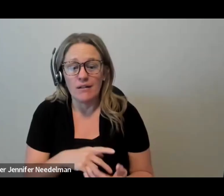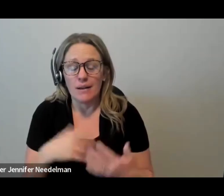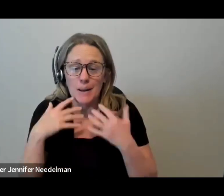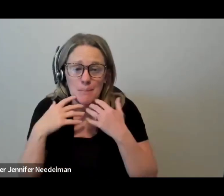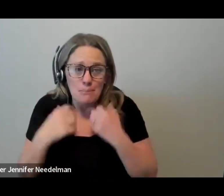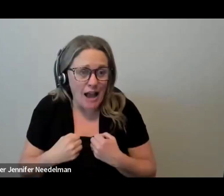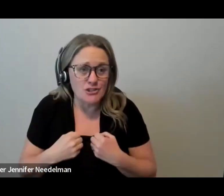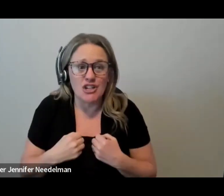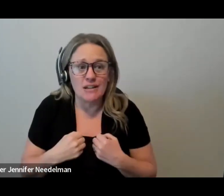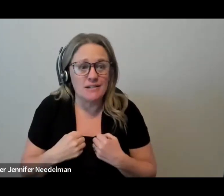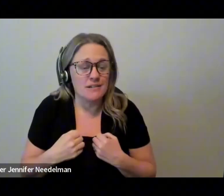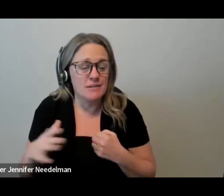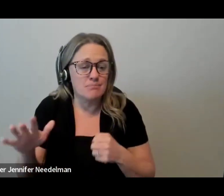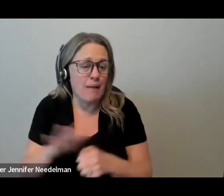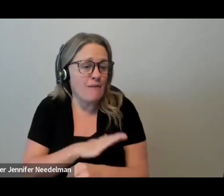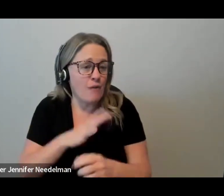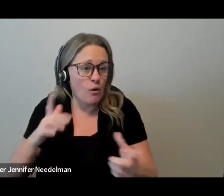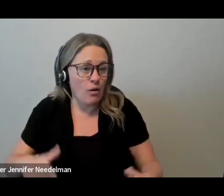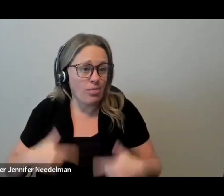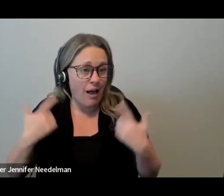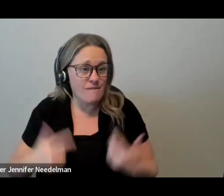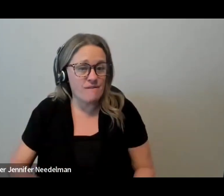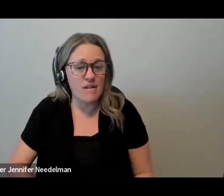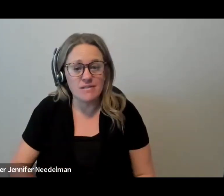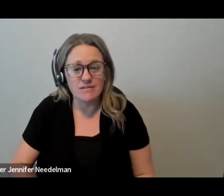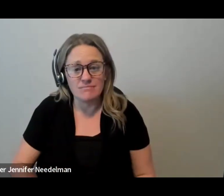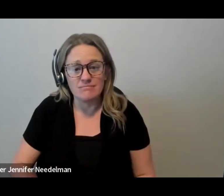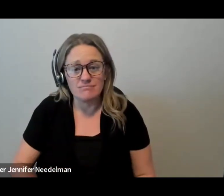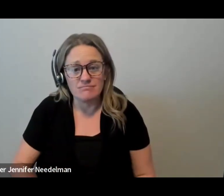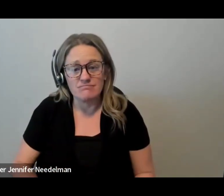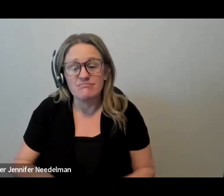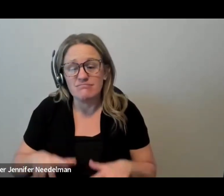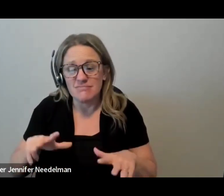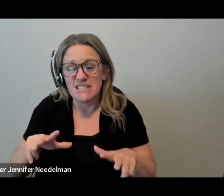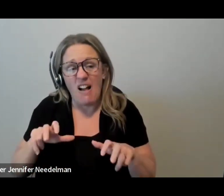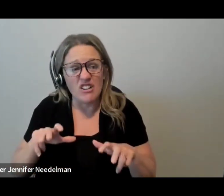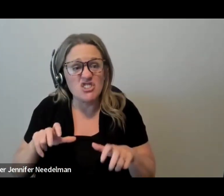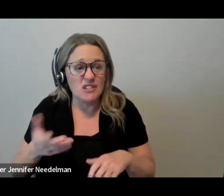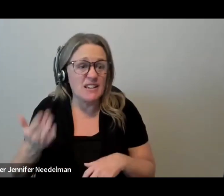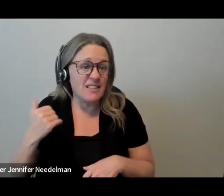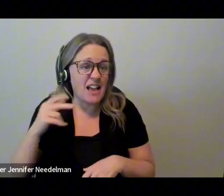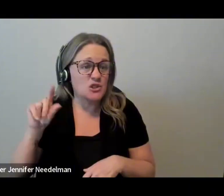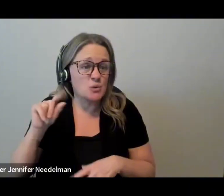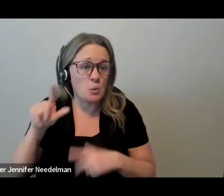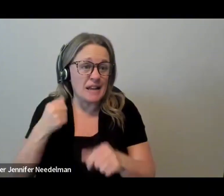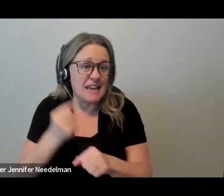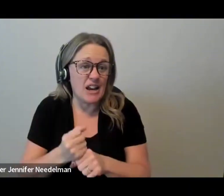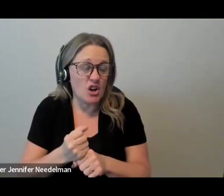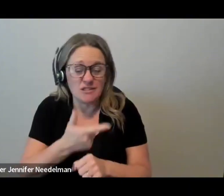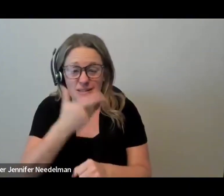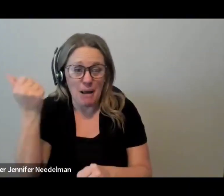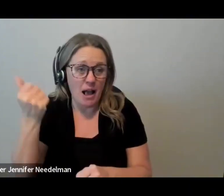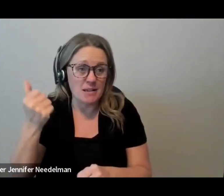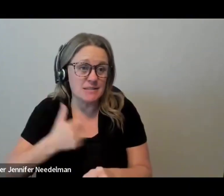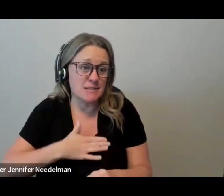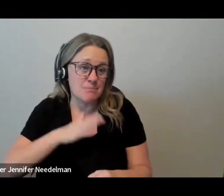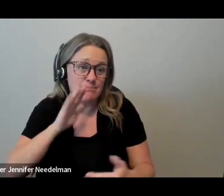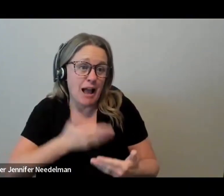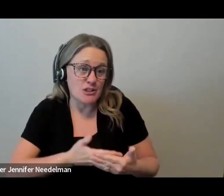for my entire life. But selfishly, you know, the last 20 years 'cause of my daughter and I, and I, I care deeply.